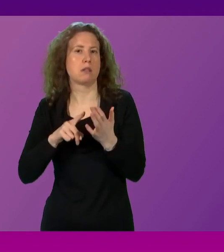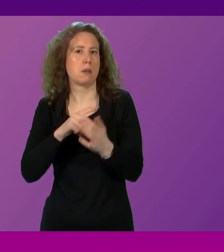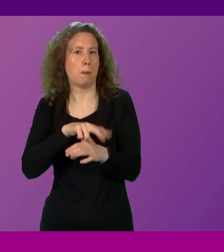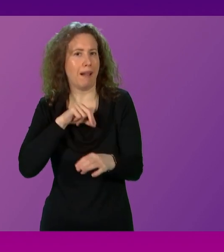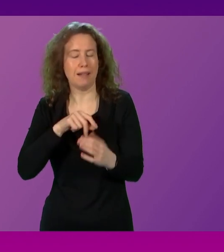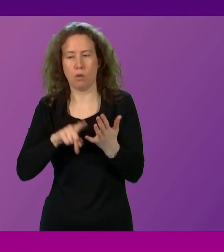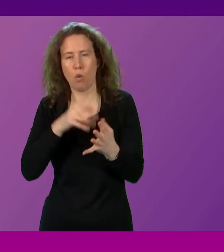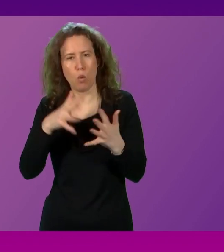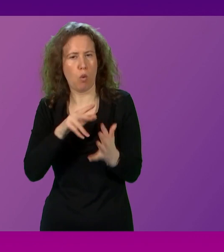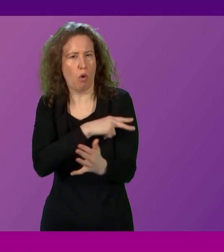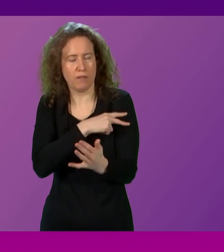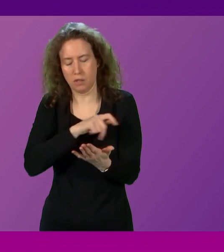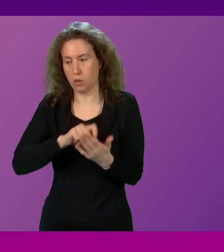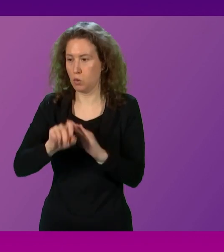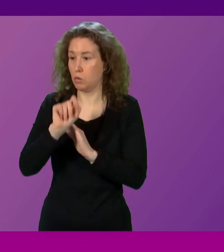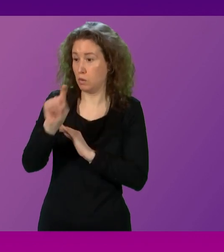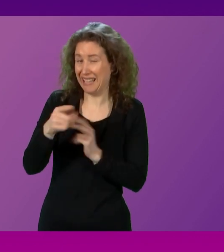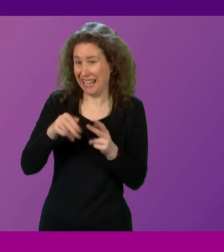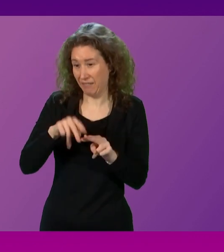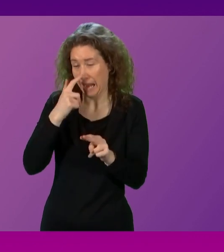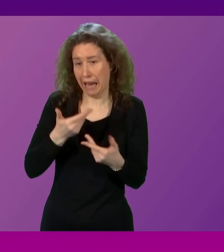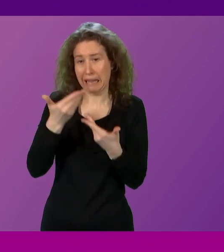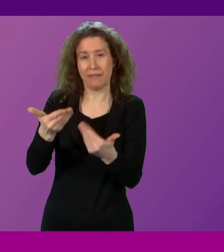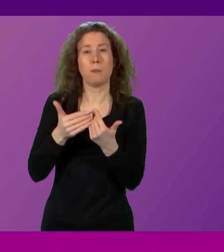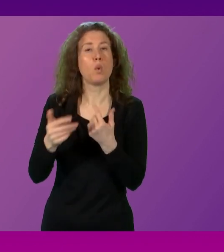if there is further information that they can helpfully provide.